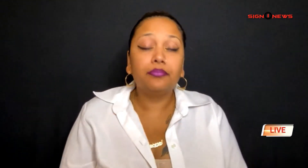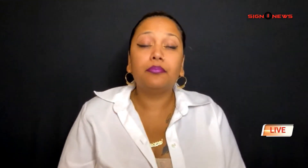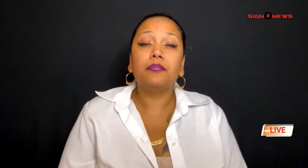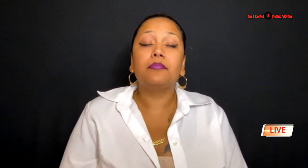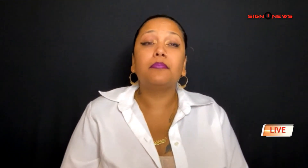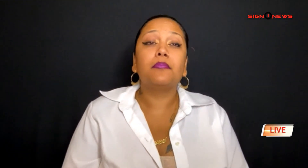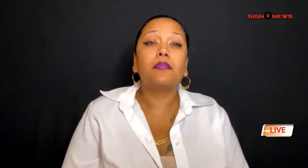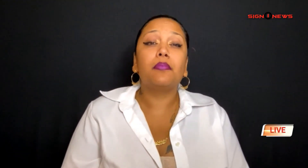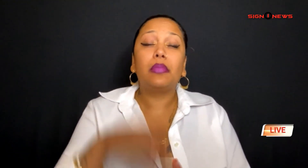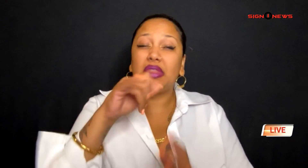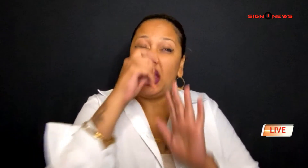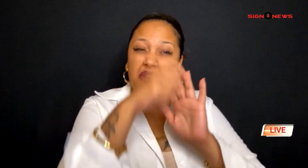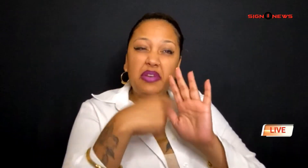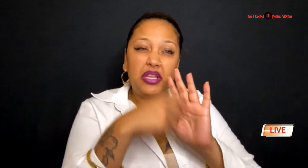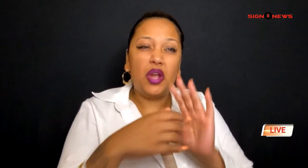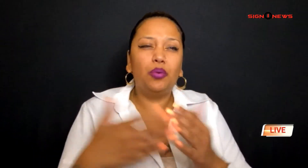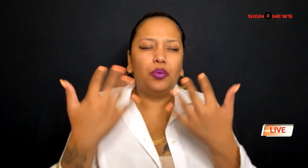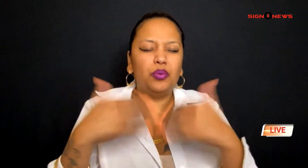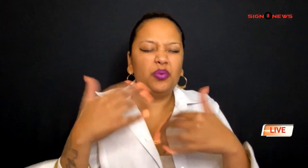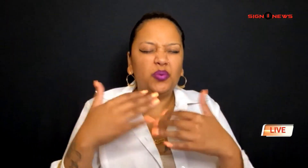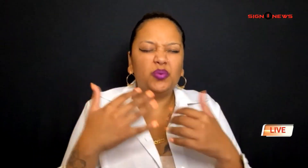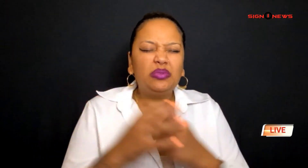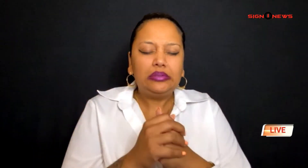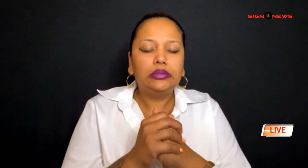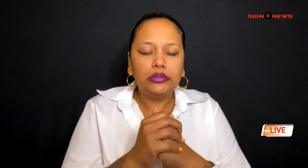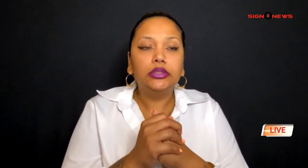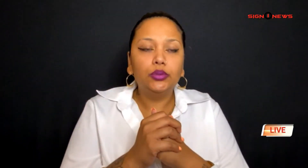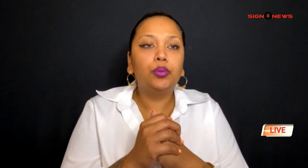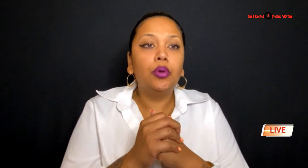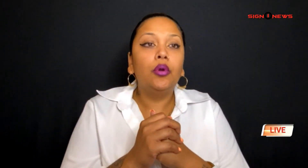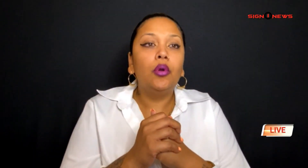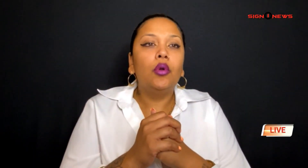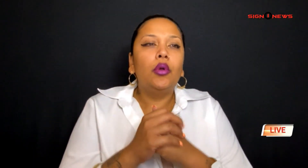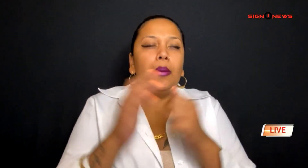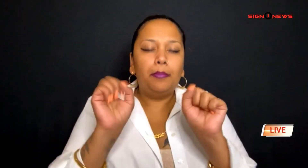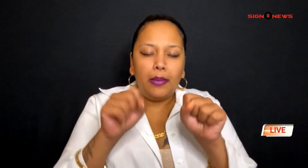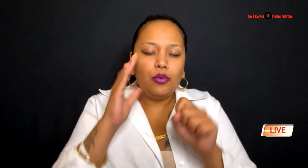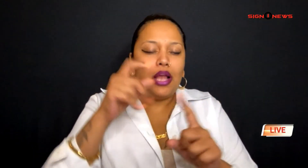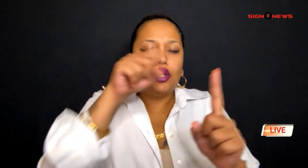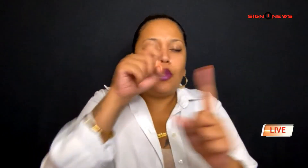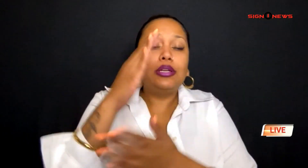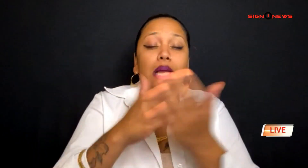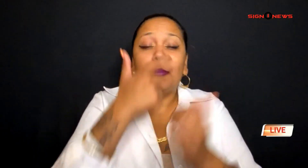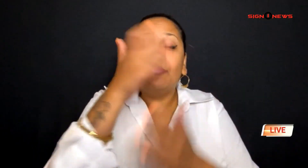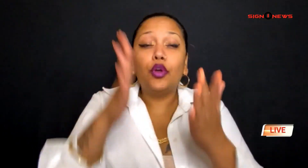a word of warning the video on this story is graphic and may be disturbing to some viewers